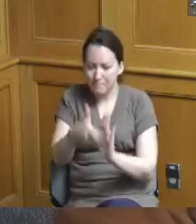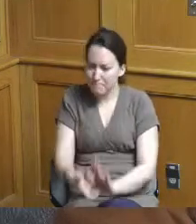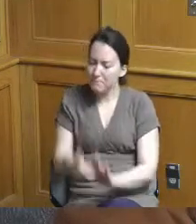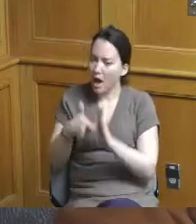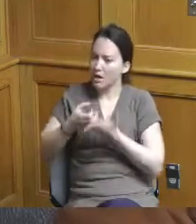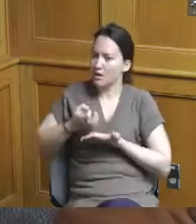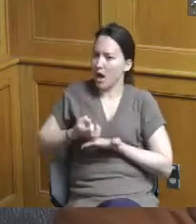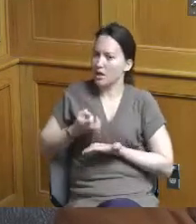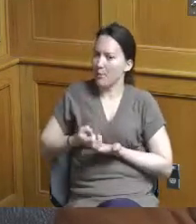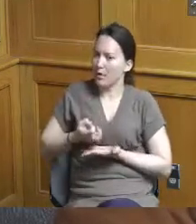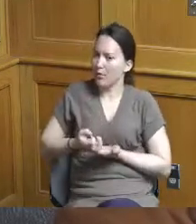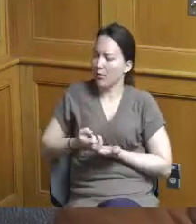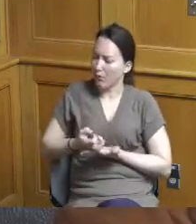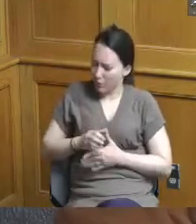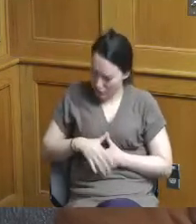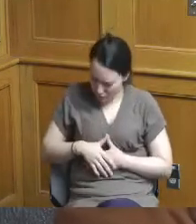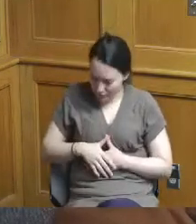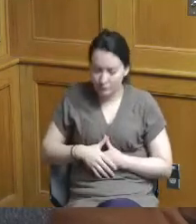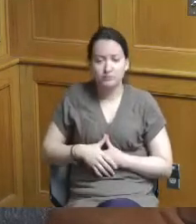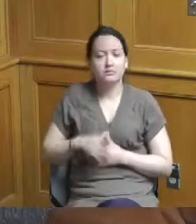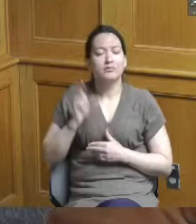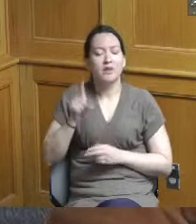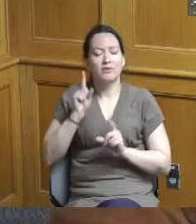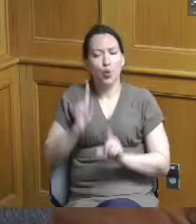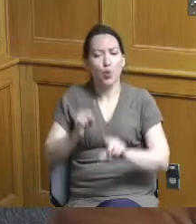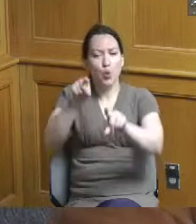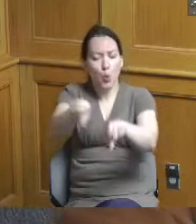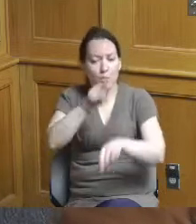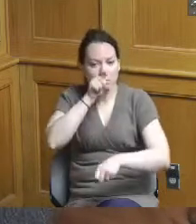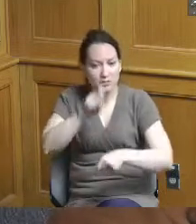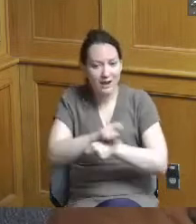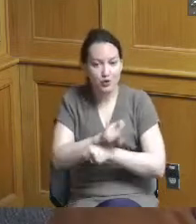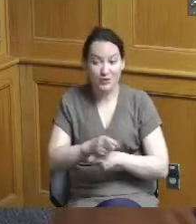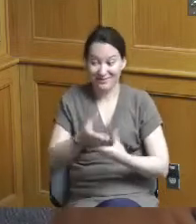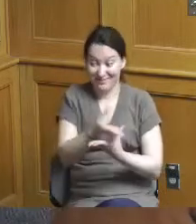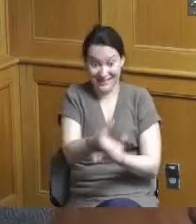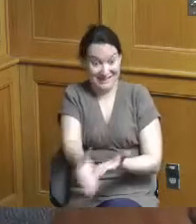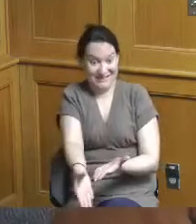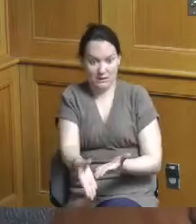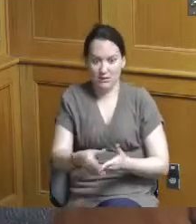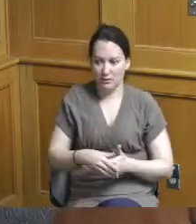it has to be one that you can go and have actionable items now this board we have